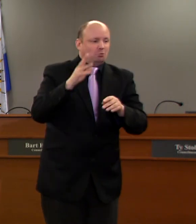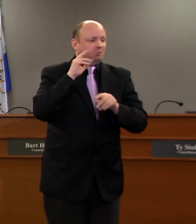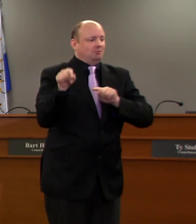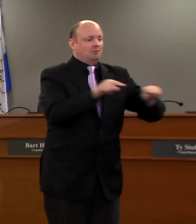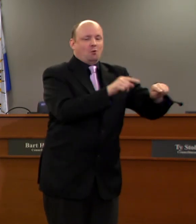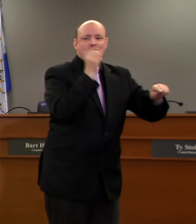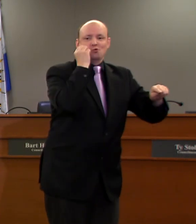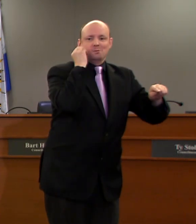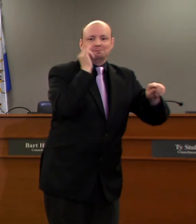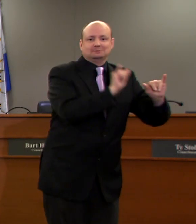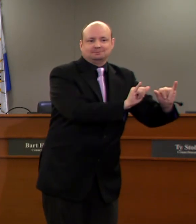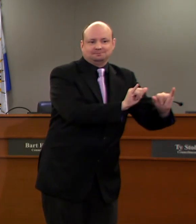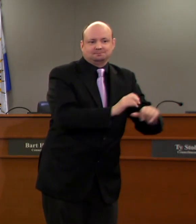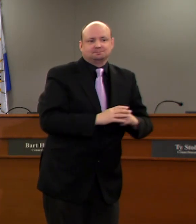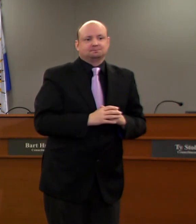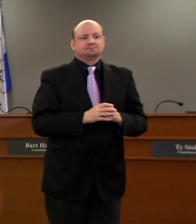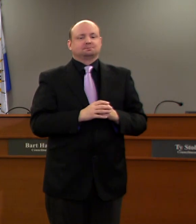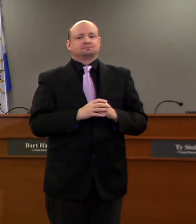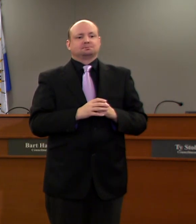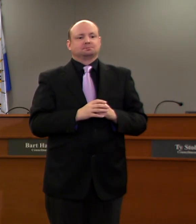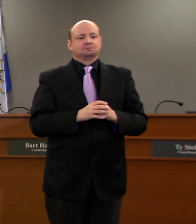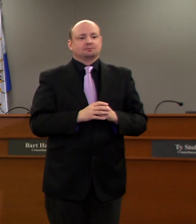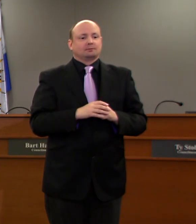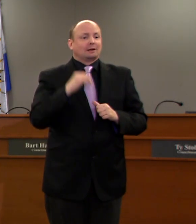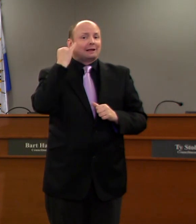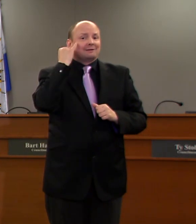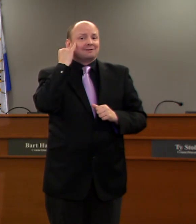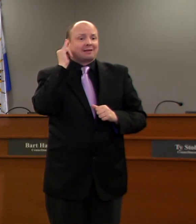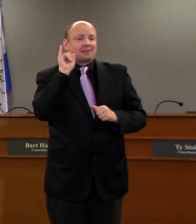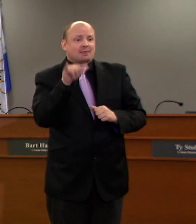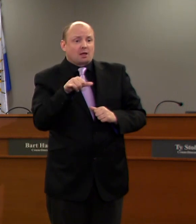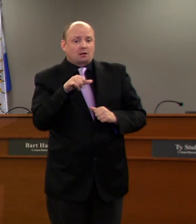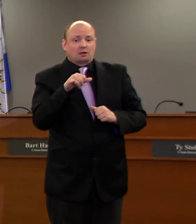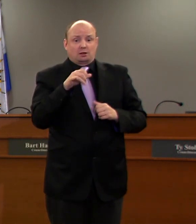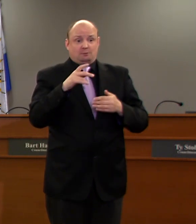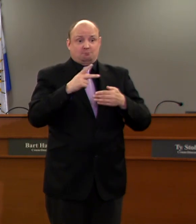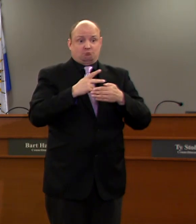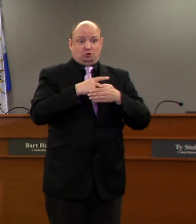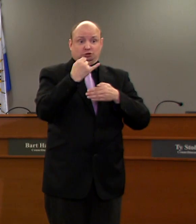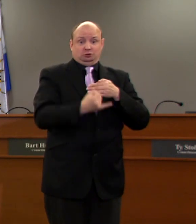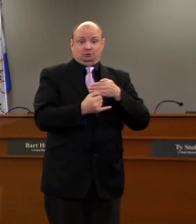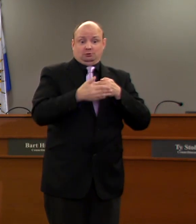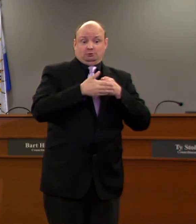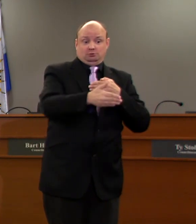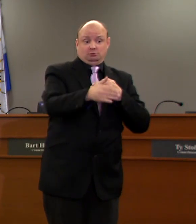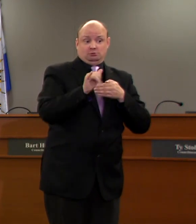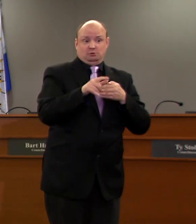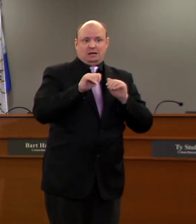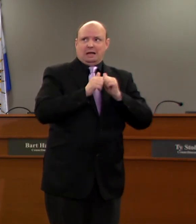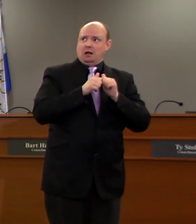Unless a project is consistent with the governor's guidelines for essential construction, such